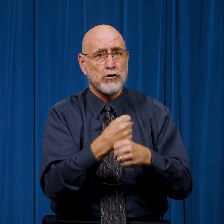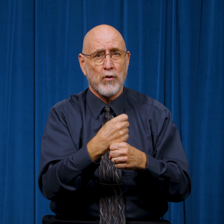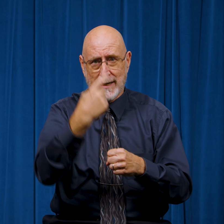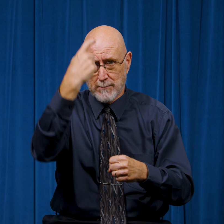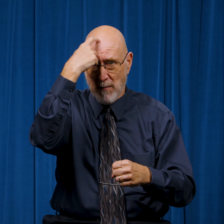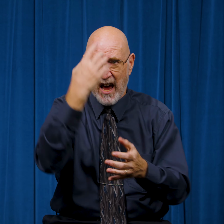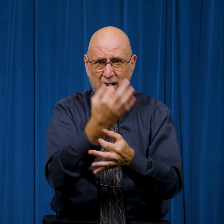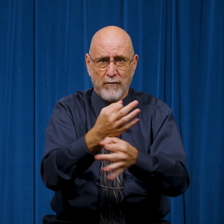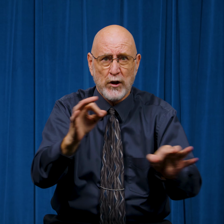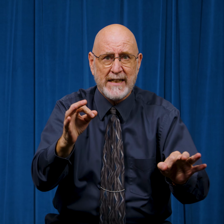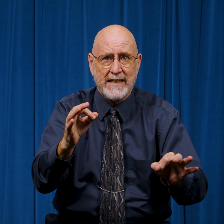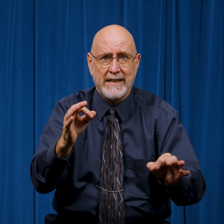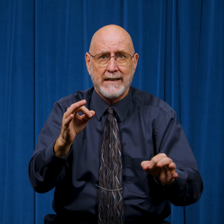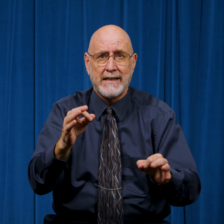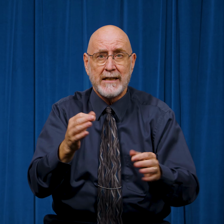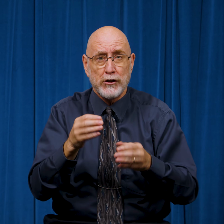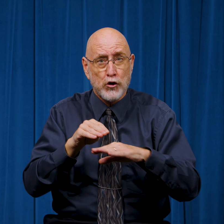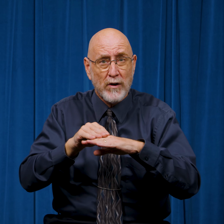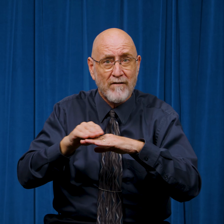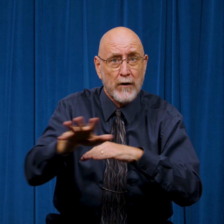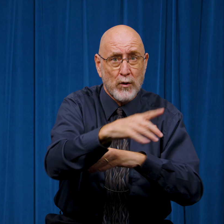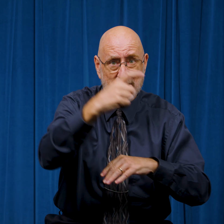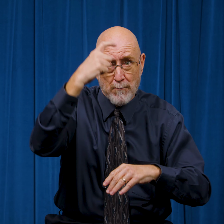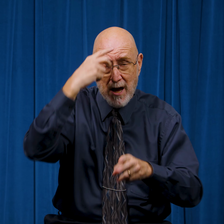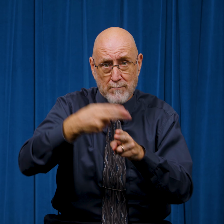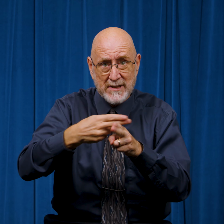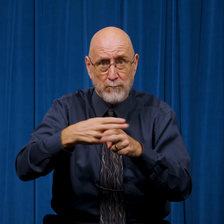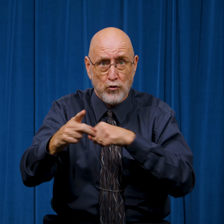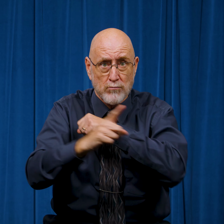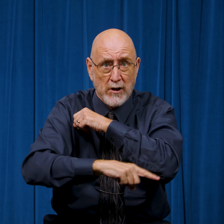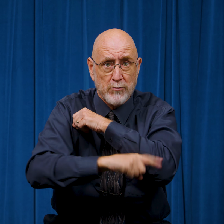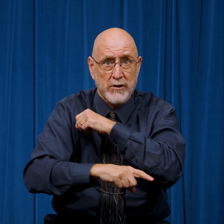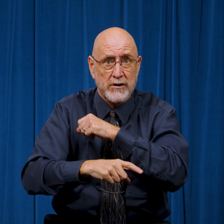All attempts to influence it by temporal punishments or burthens...